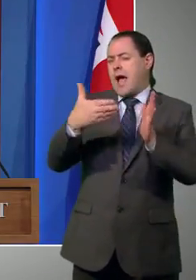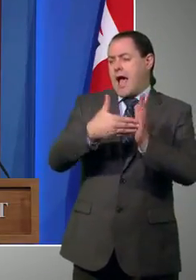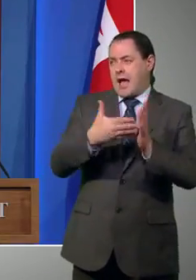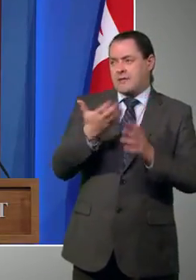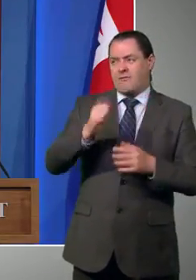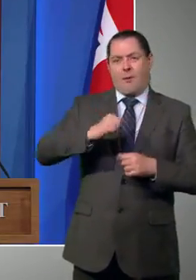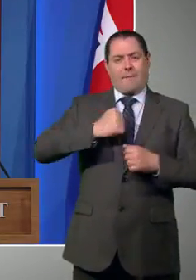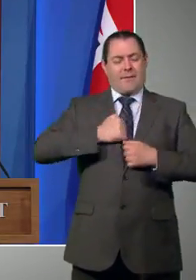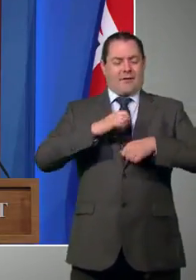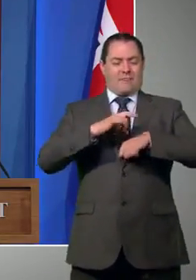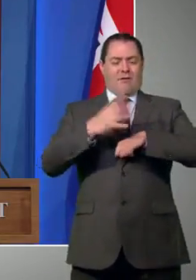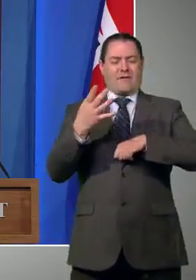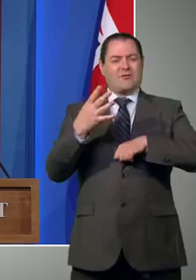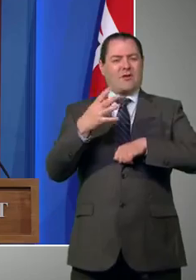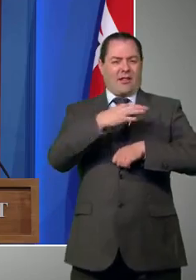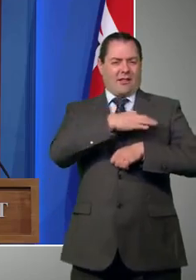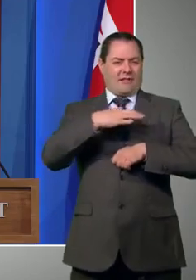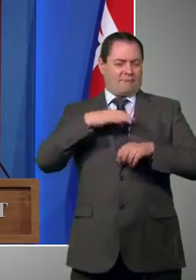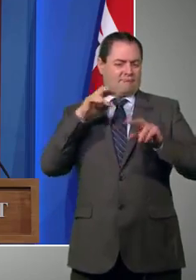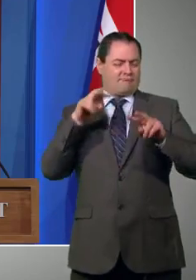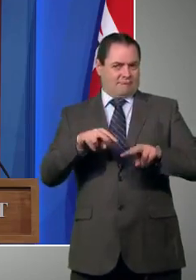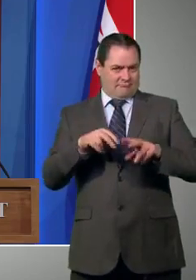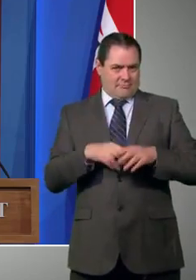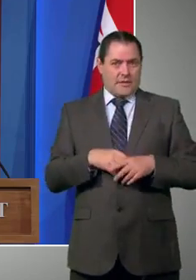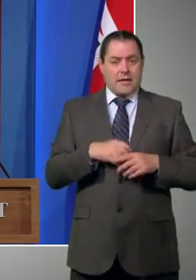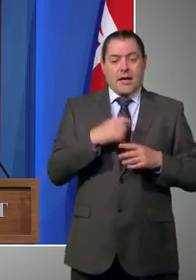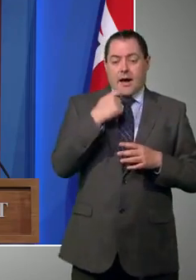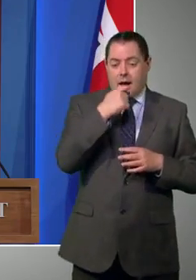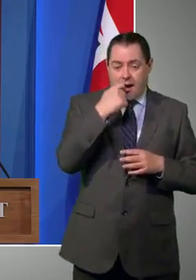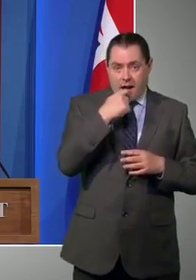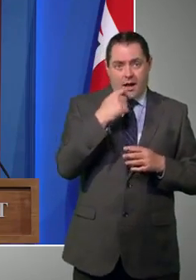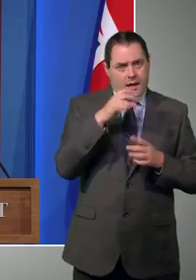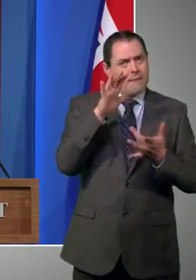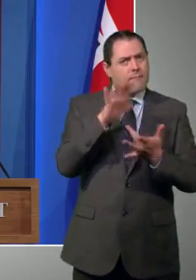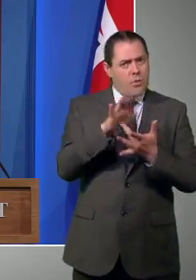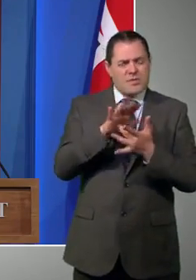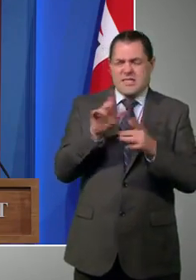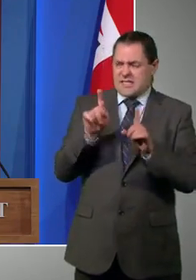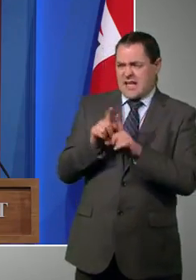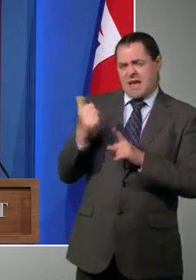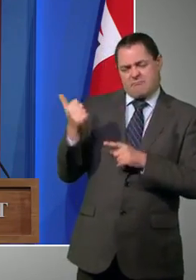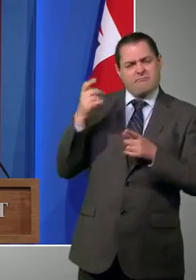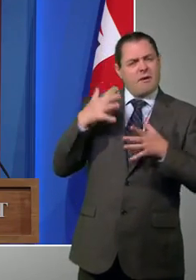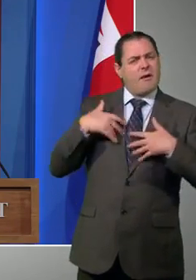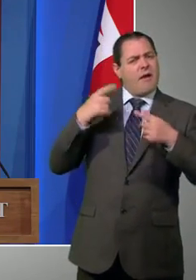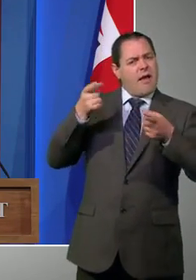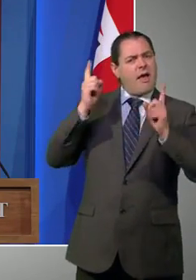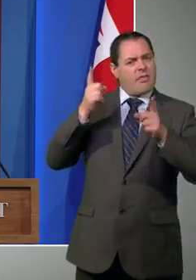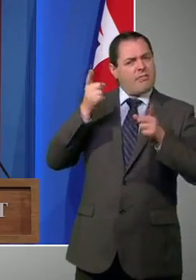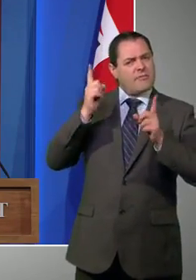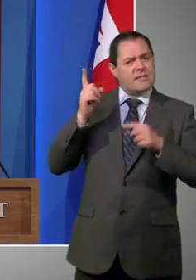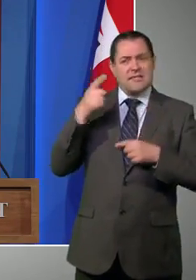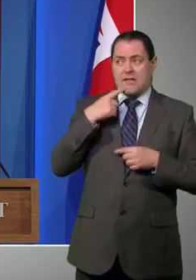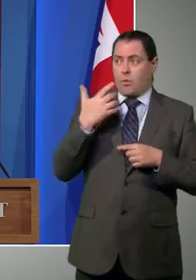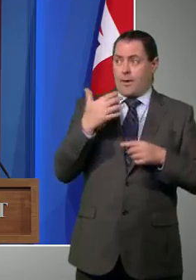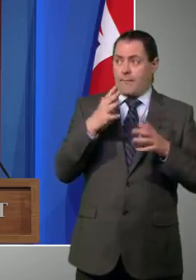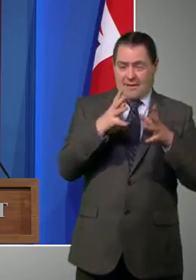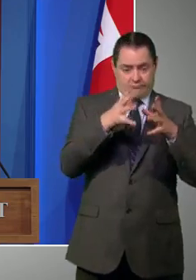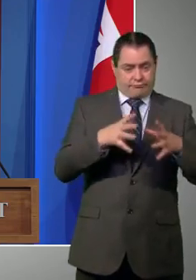perspective, and I think the testing is really important and the secretary of State has noted we have built a lot of